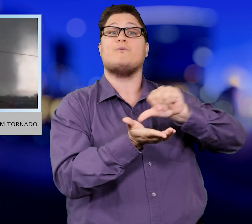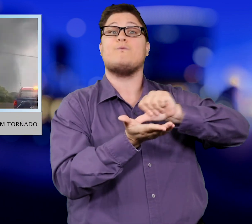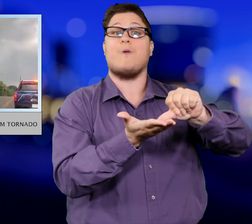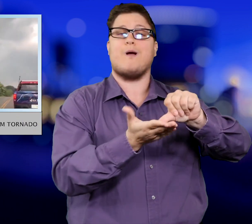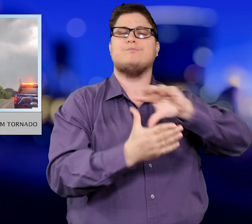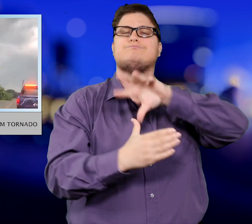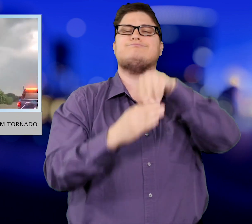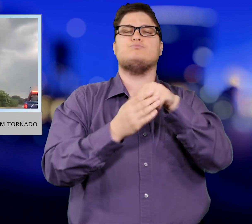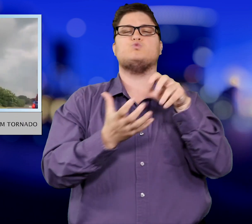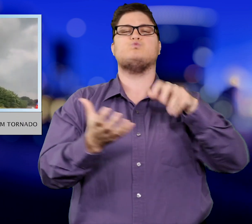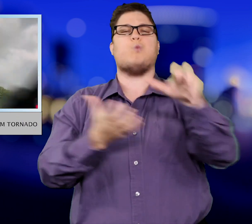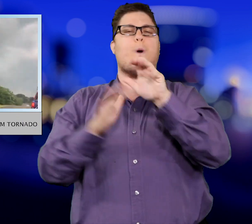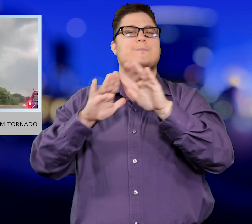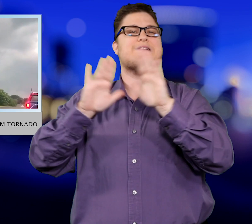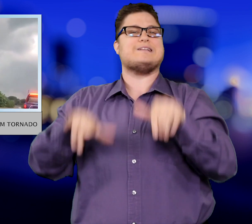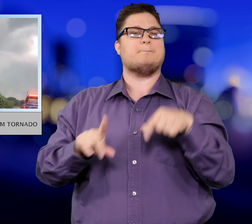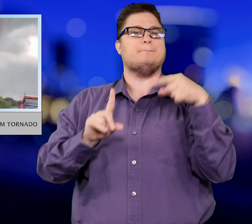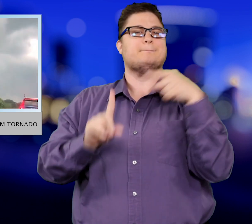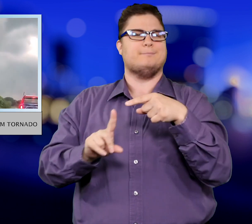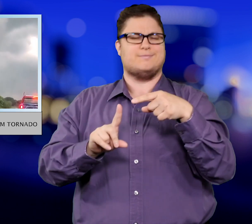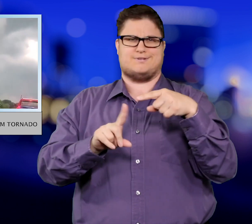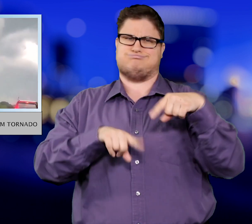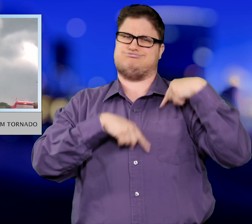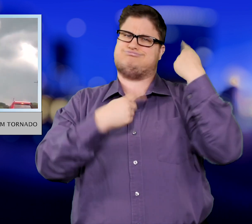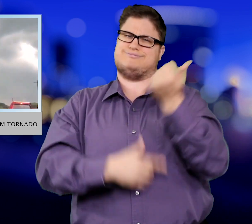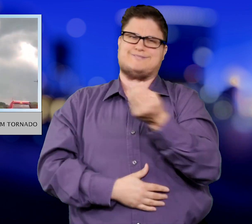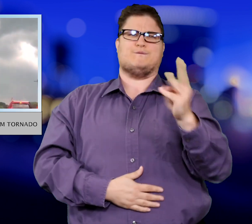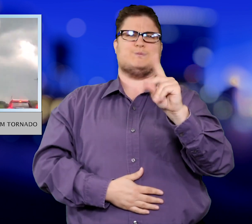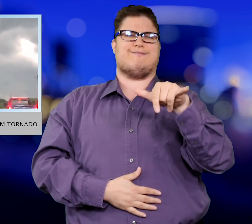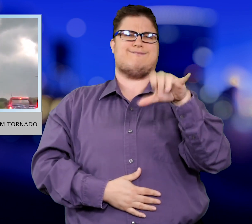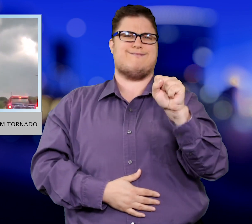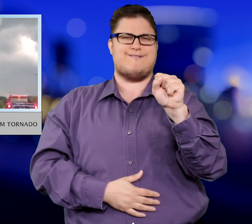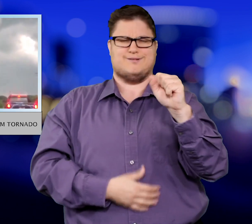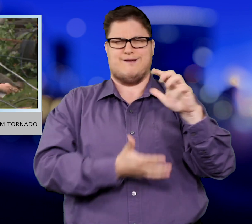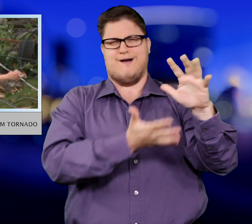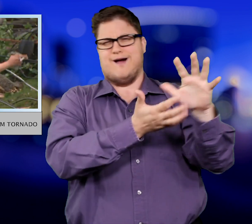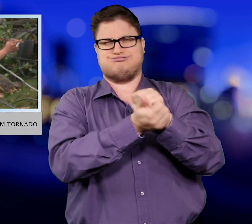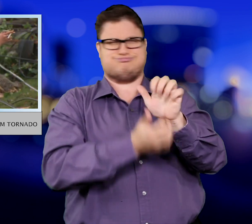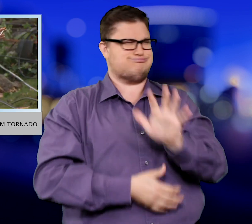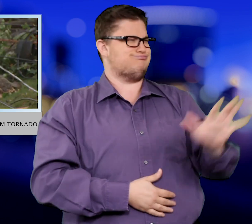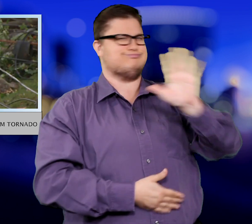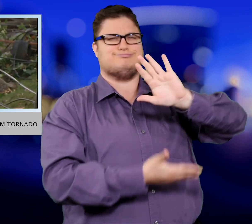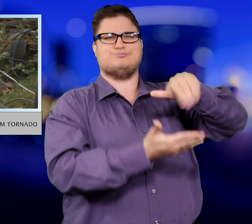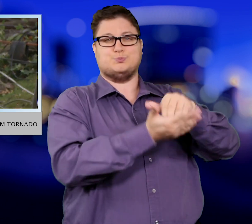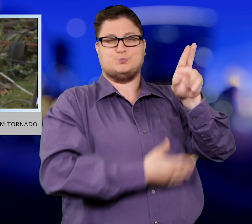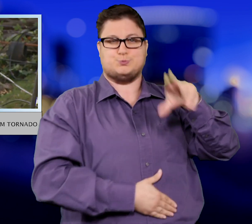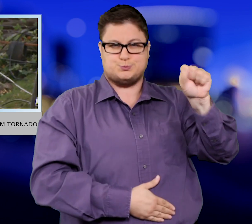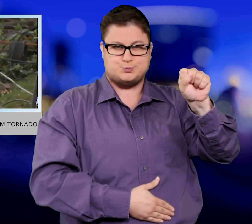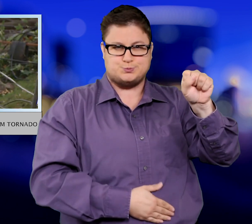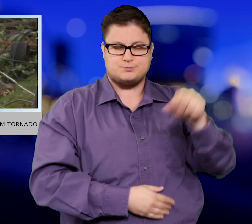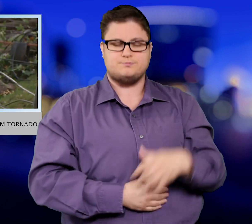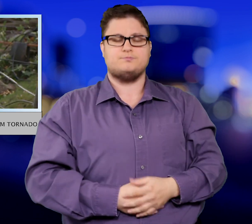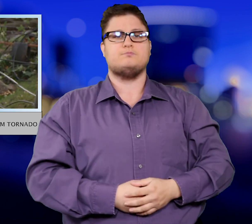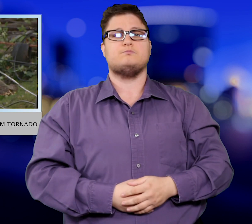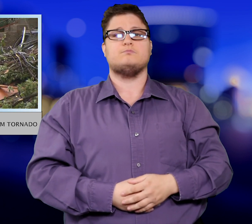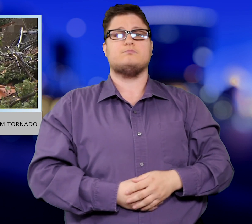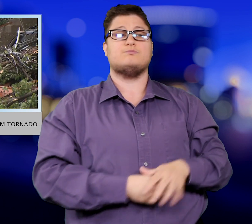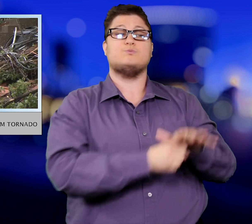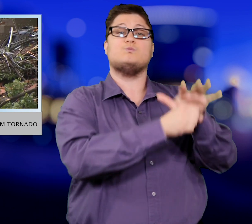The tornado in the state's capitol was part of a storm system that has ravaged the central US over the past several days.